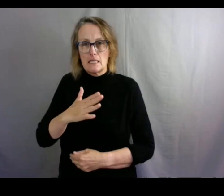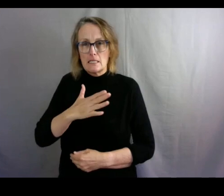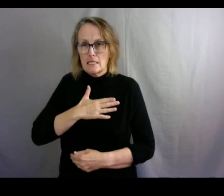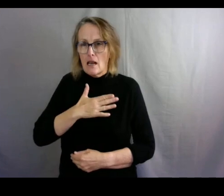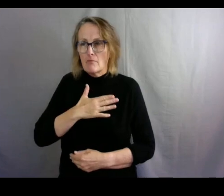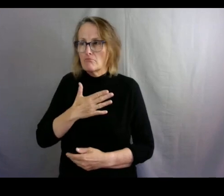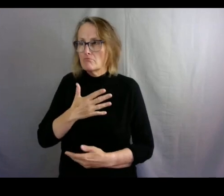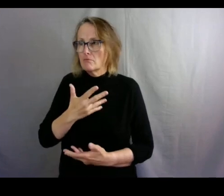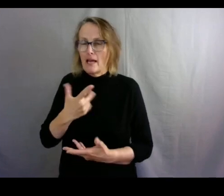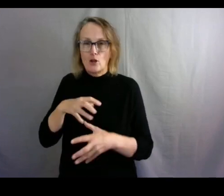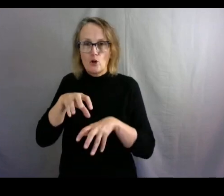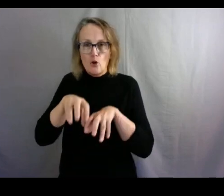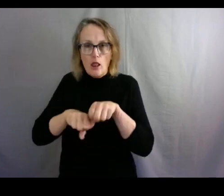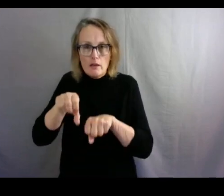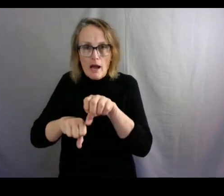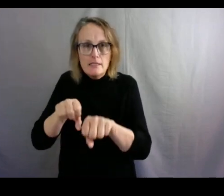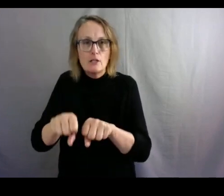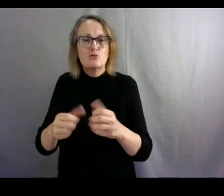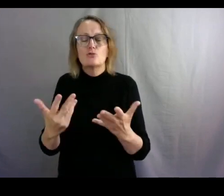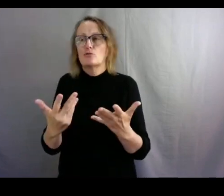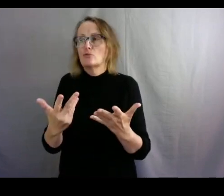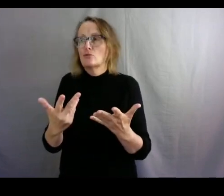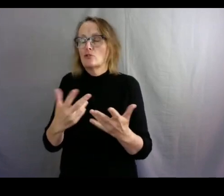like religious preaching and everything.